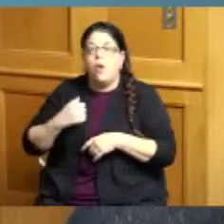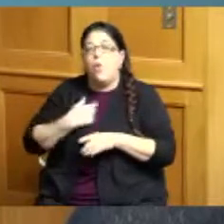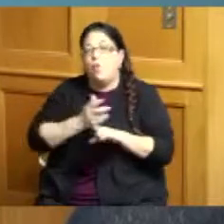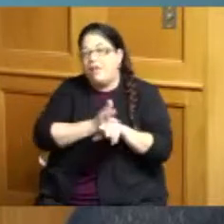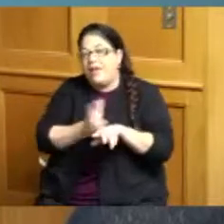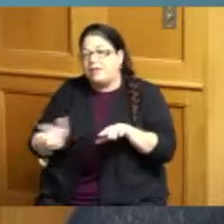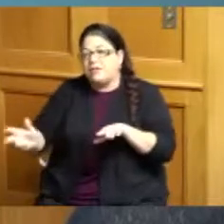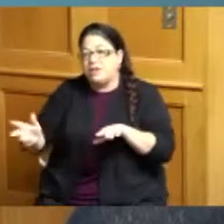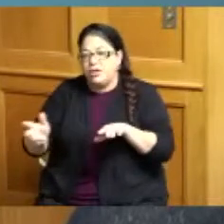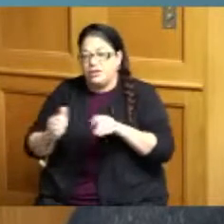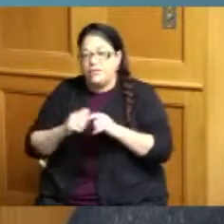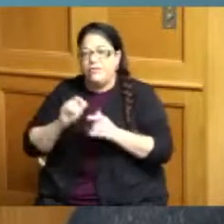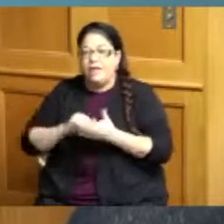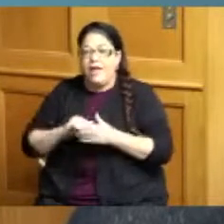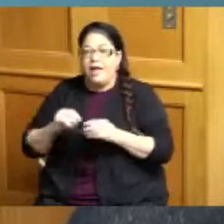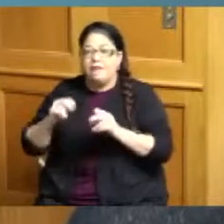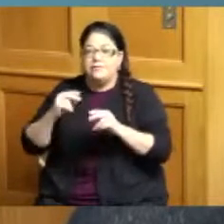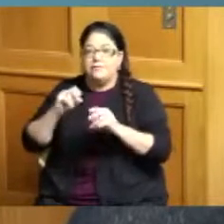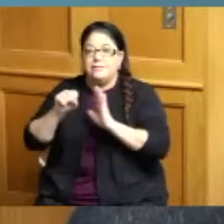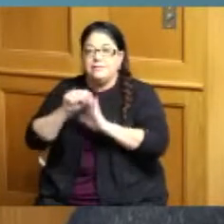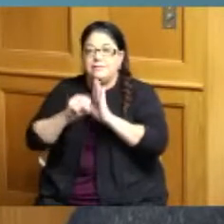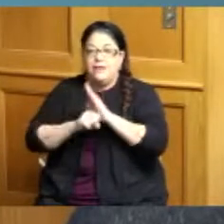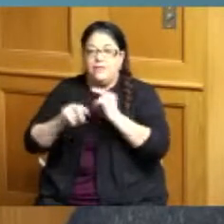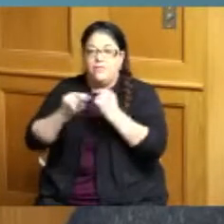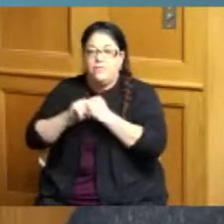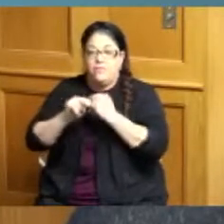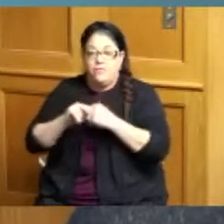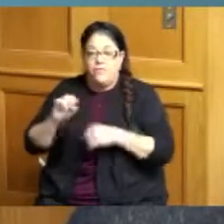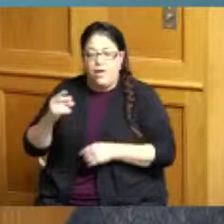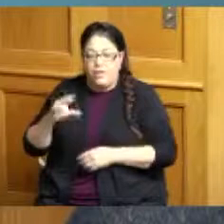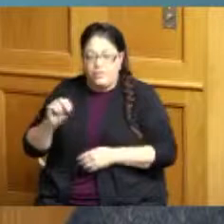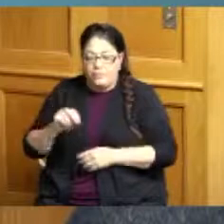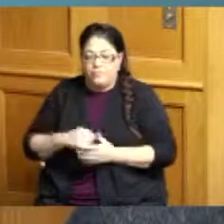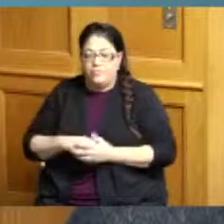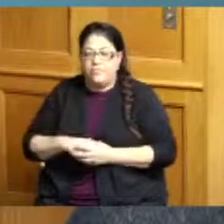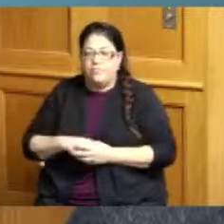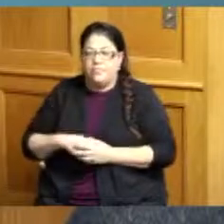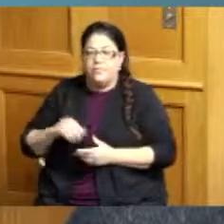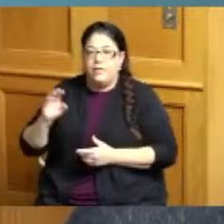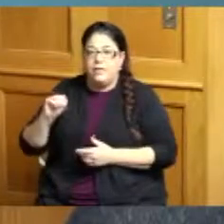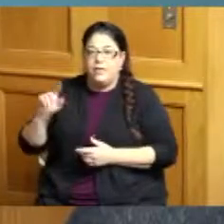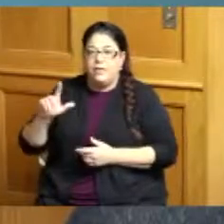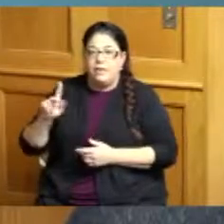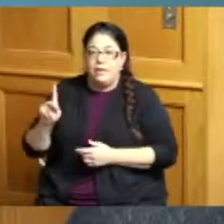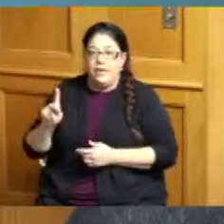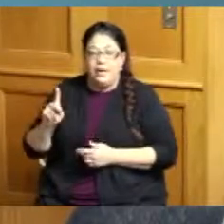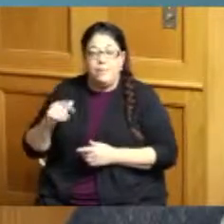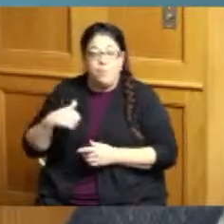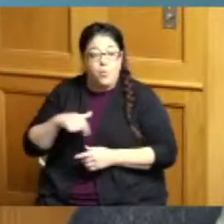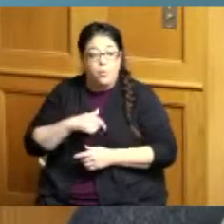of Ohio and at that time in an urban city but the next part is what we get excited about one